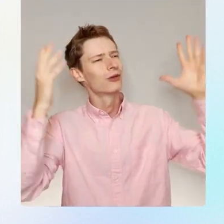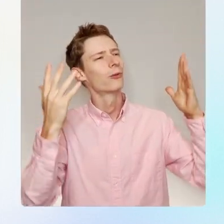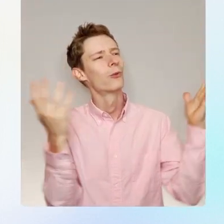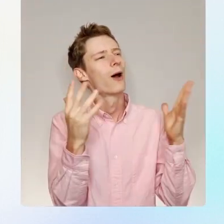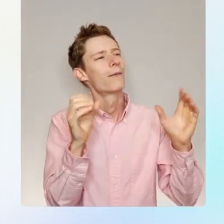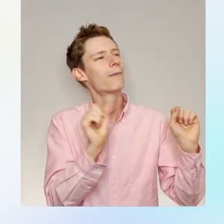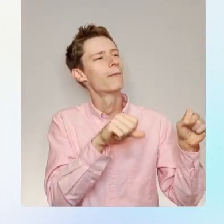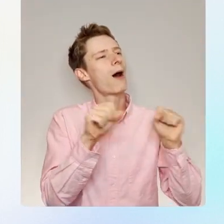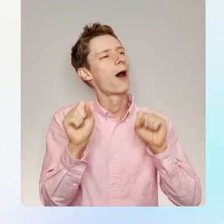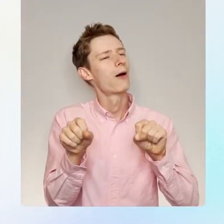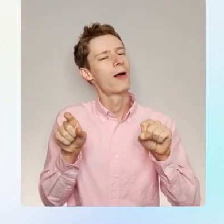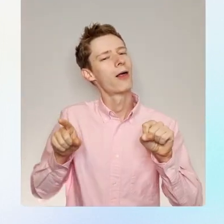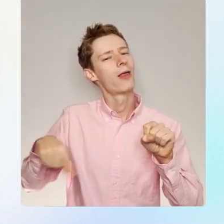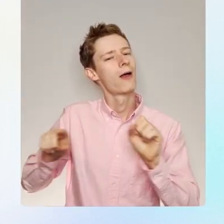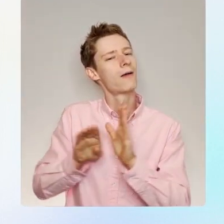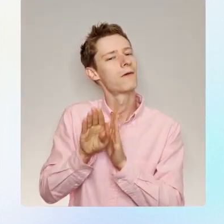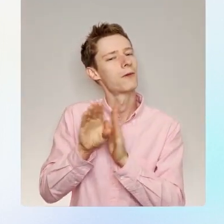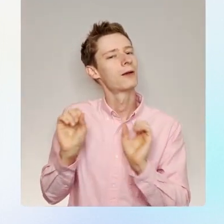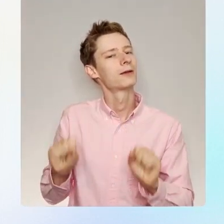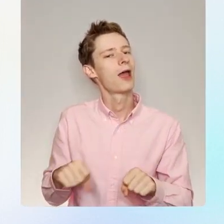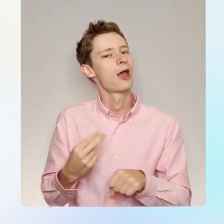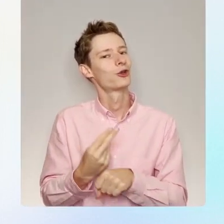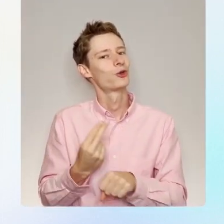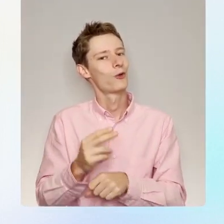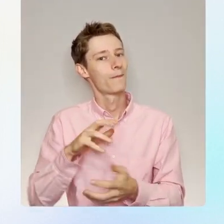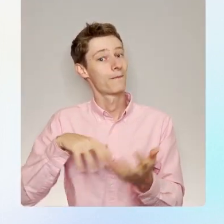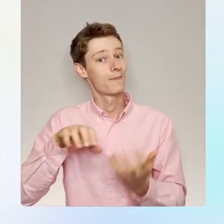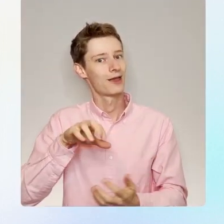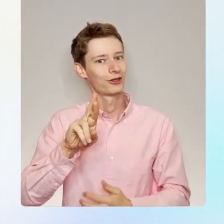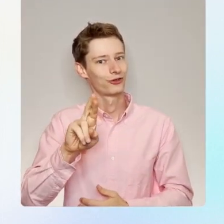once developers can build for a mixed reality headset.